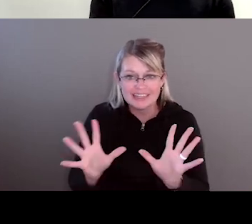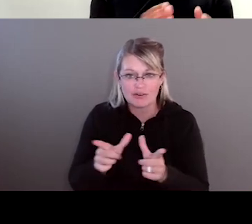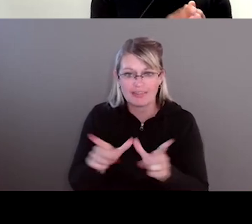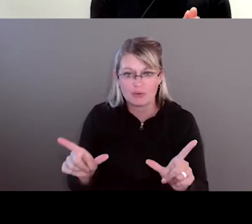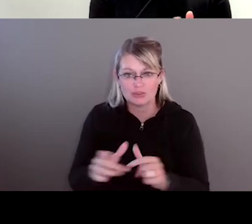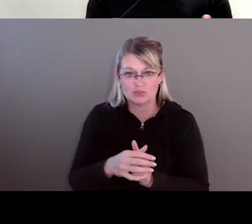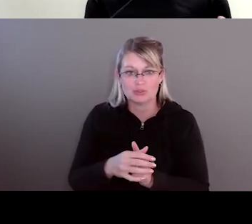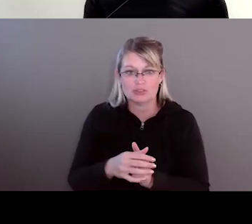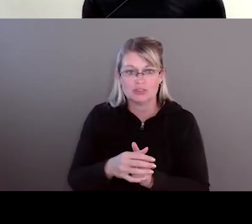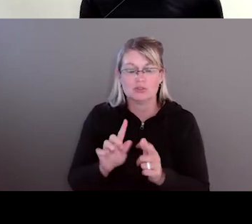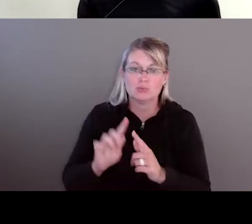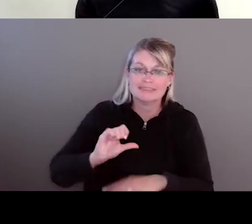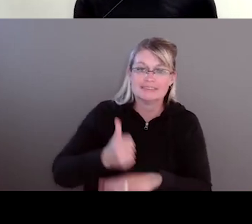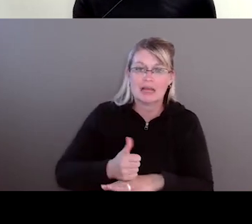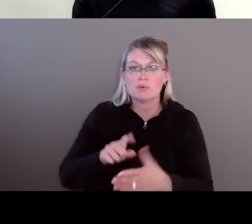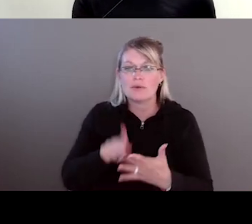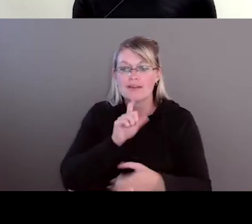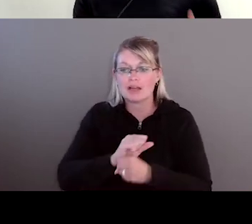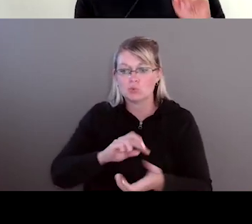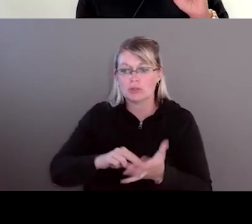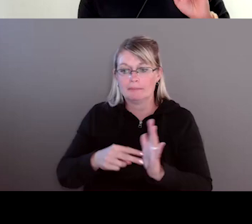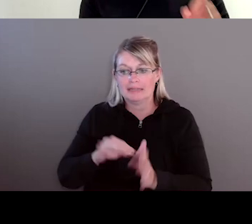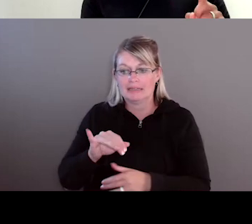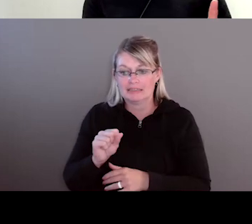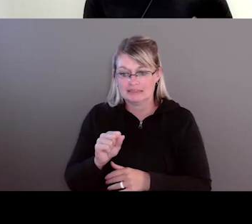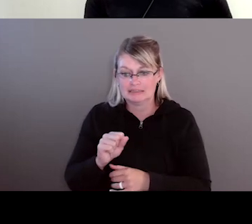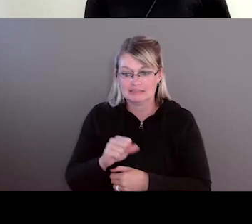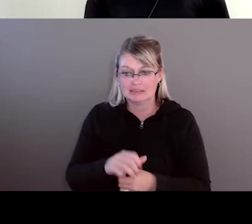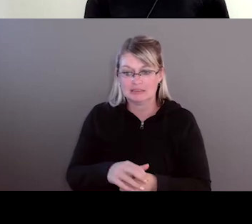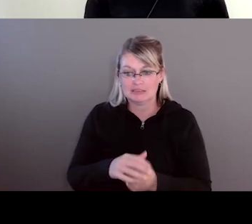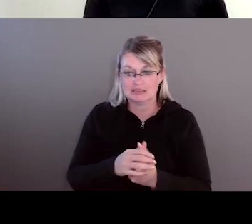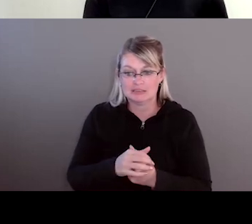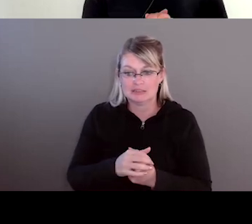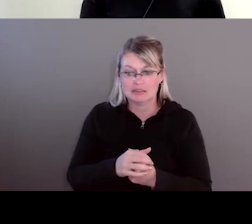to establish with the actual meaning is. There was only one other person the meeting besides